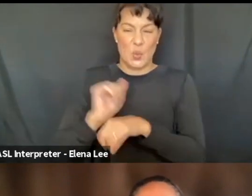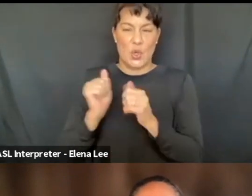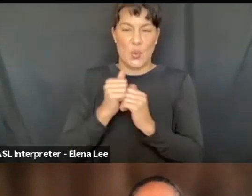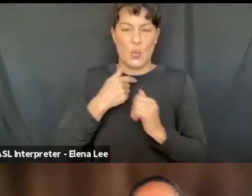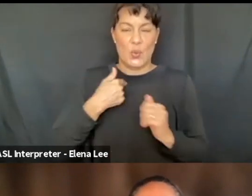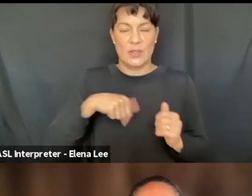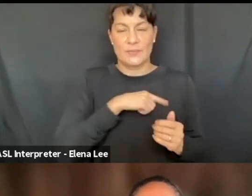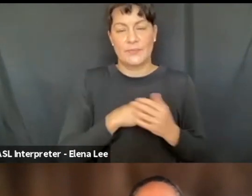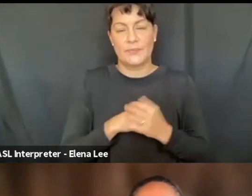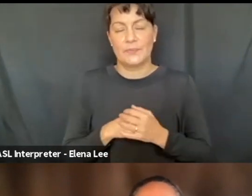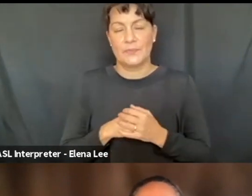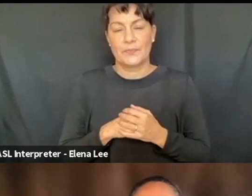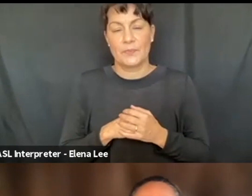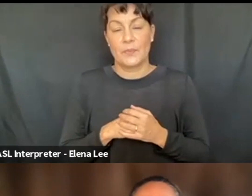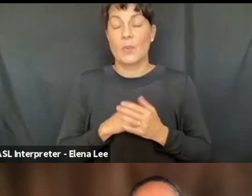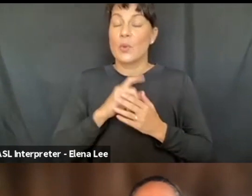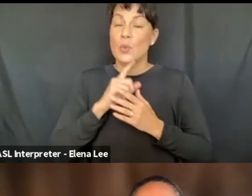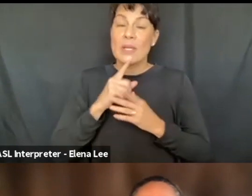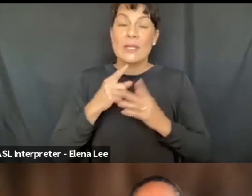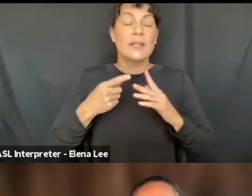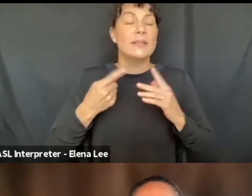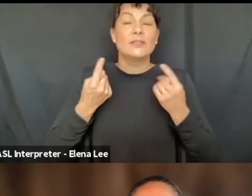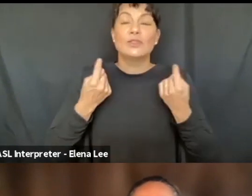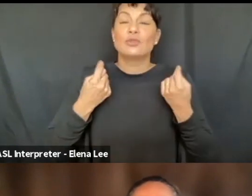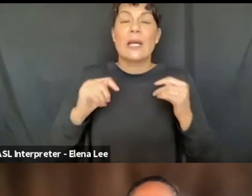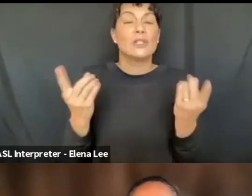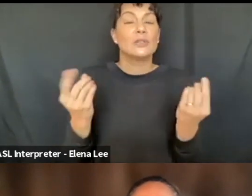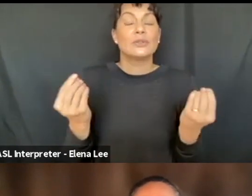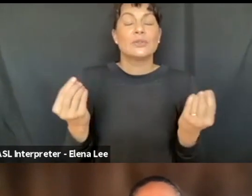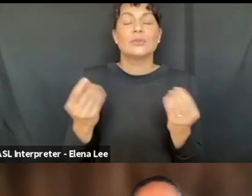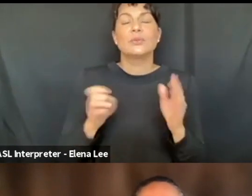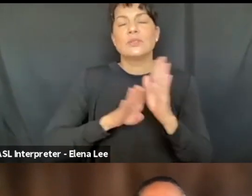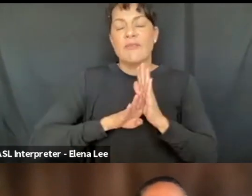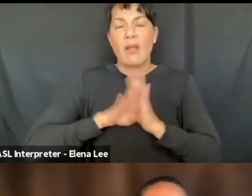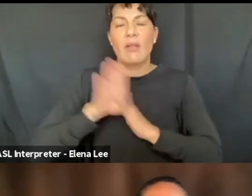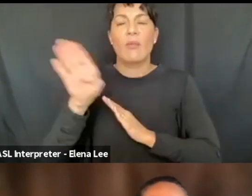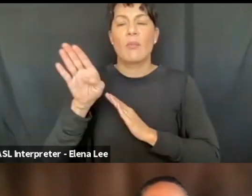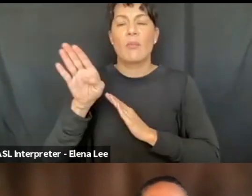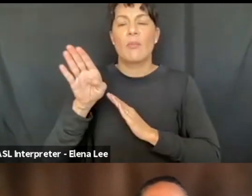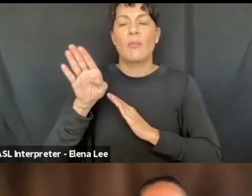But what we're really trying to do is to develop and what we're in the process of working on